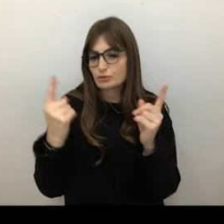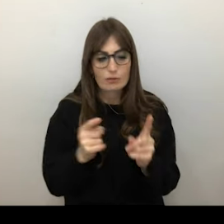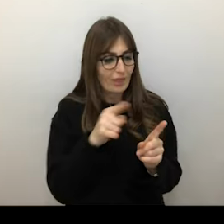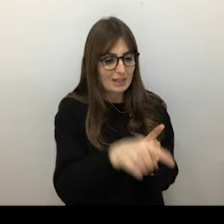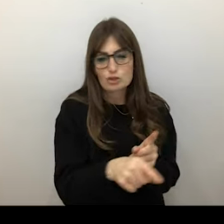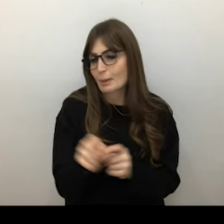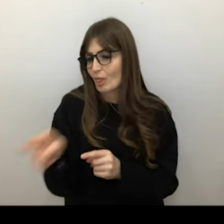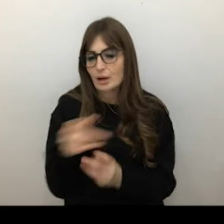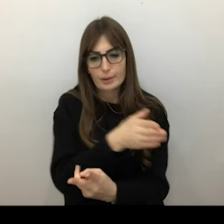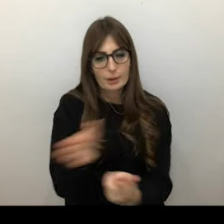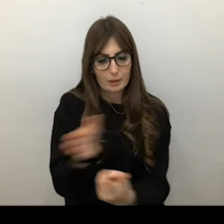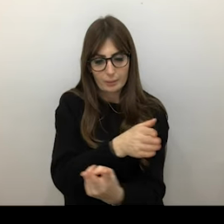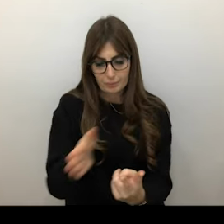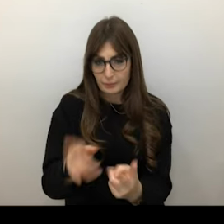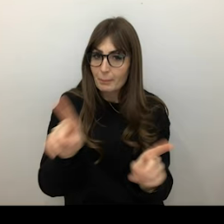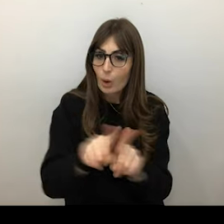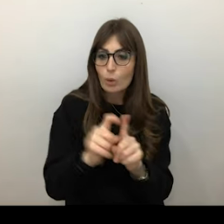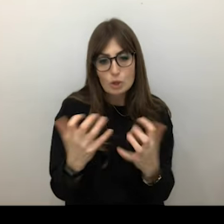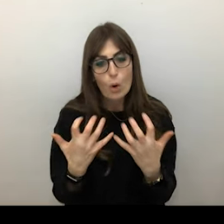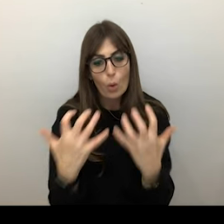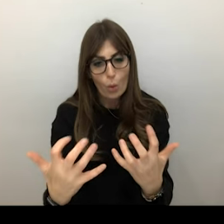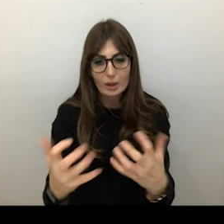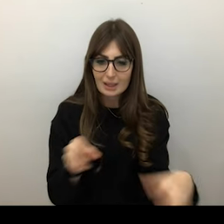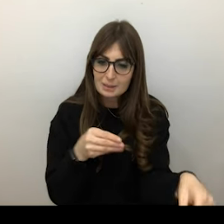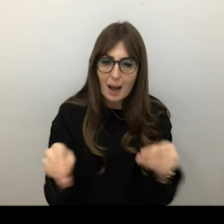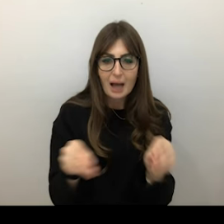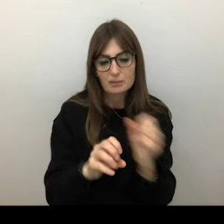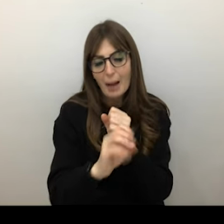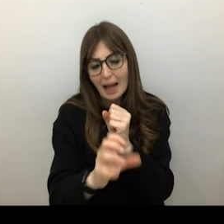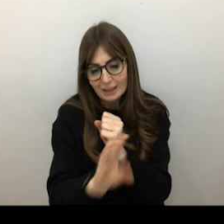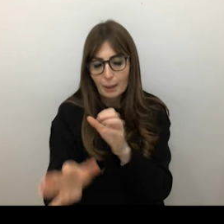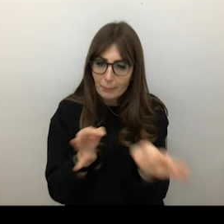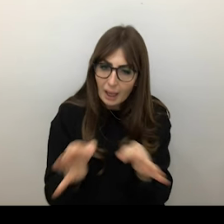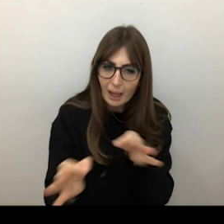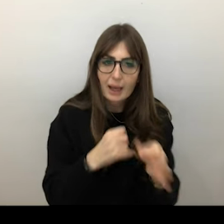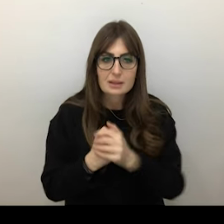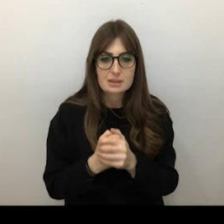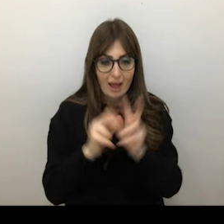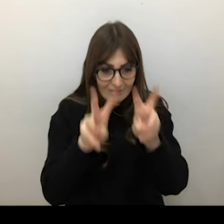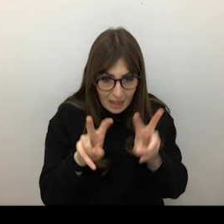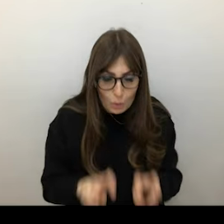but they will include things like audience and marketing plans, risk management plans and evaluation plans.